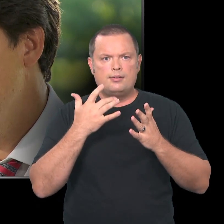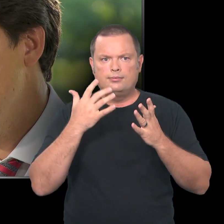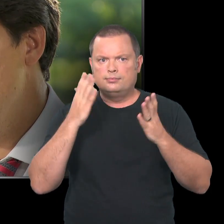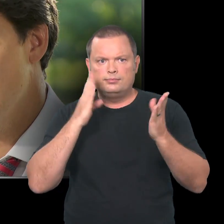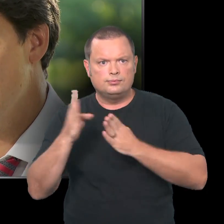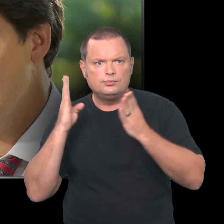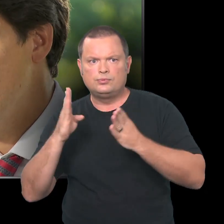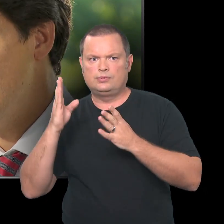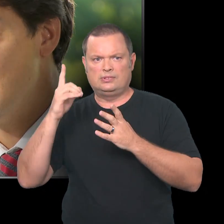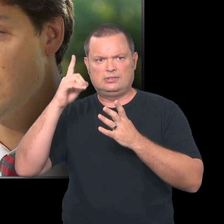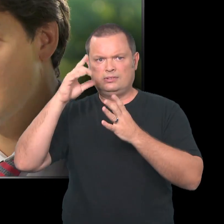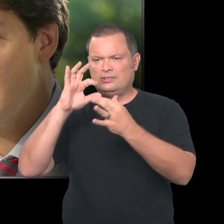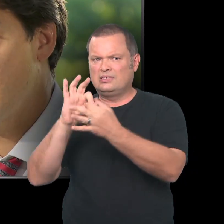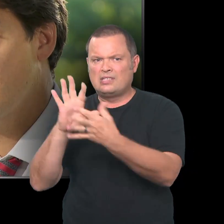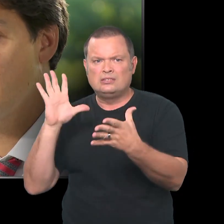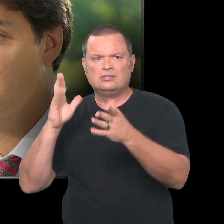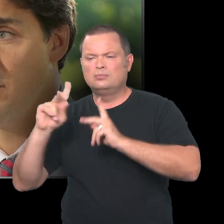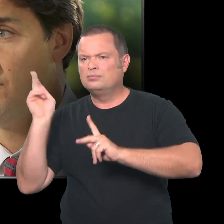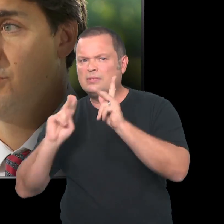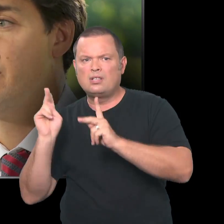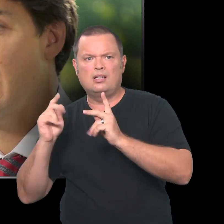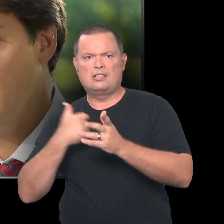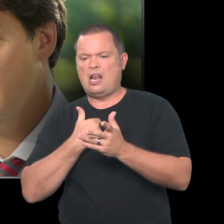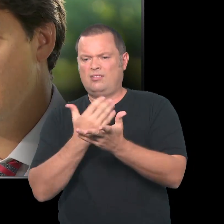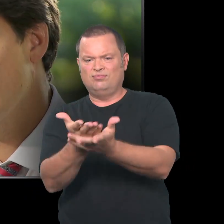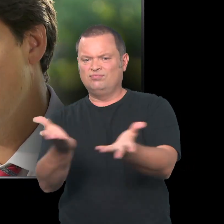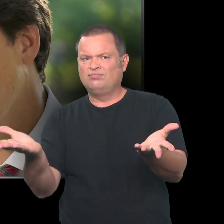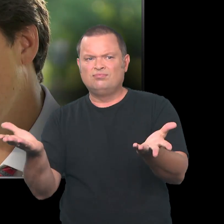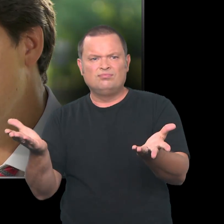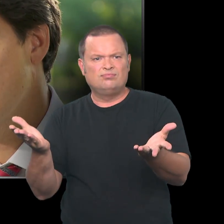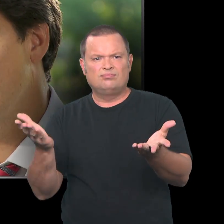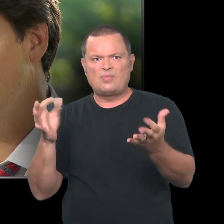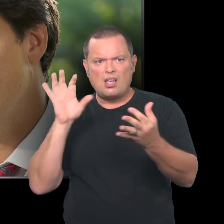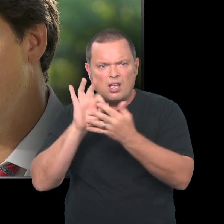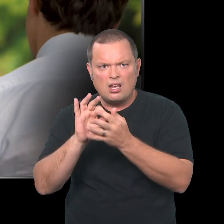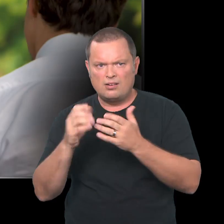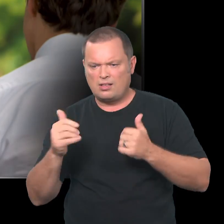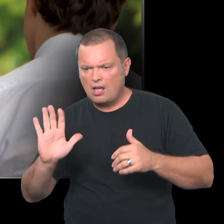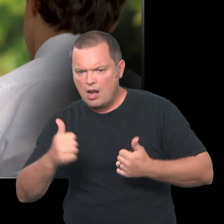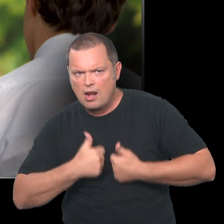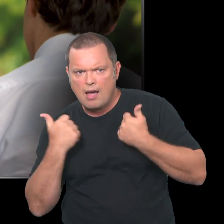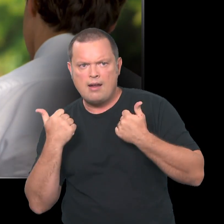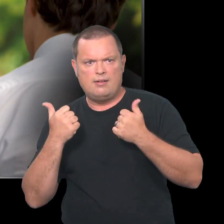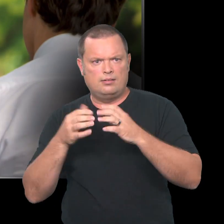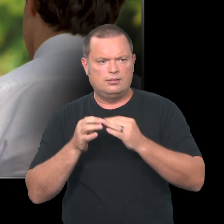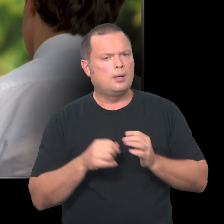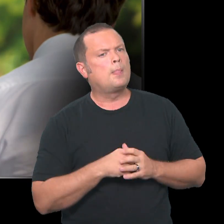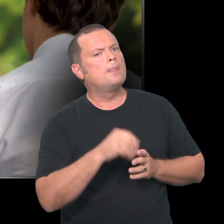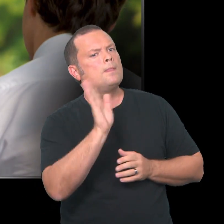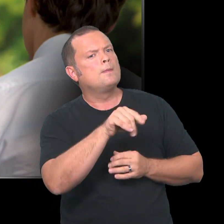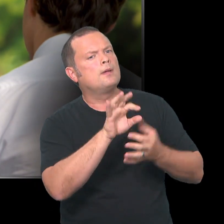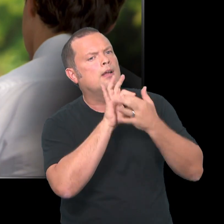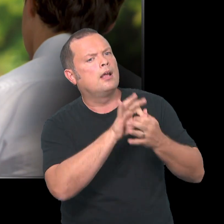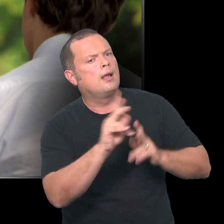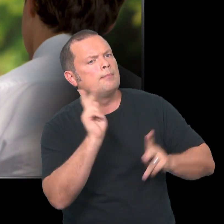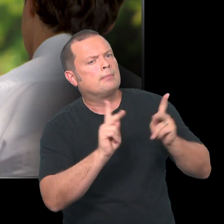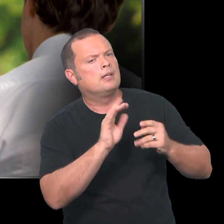and plan that Mr. Harper's put forward, is he is disconnected from the reality that people are facing every day.